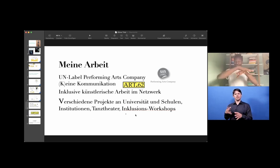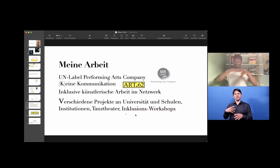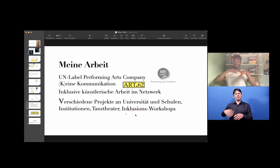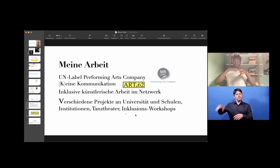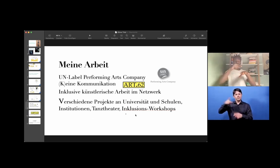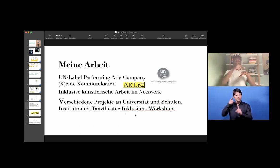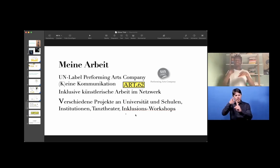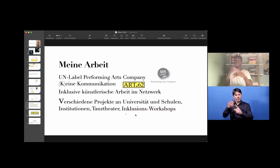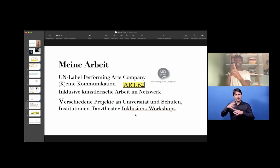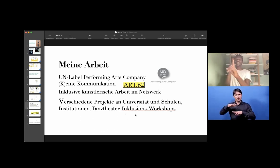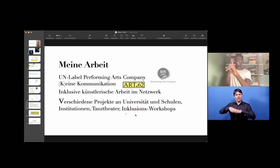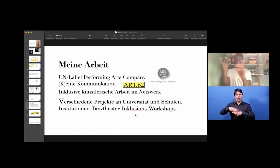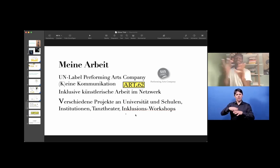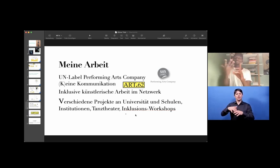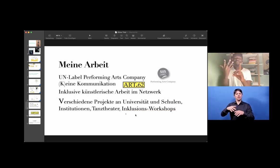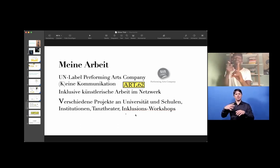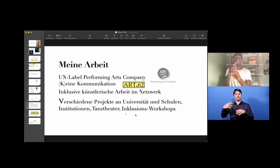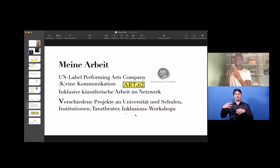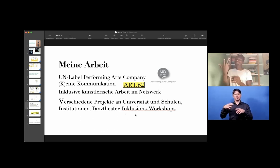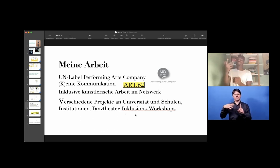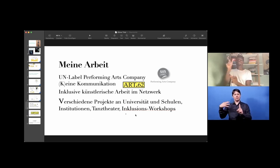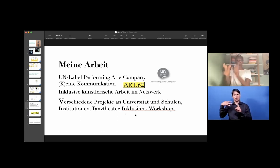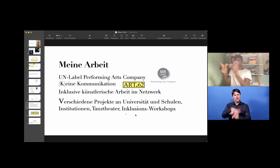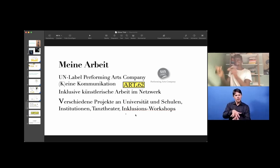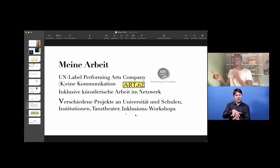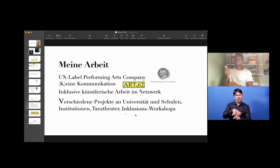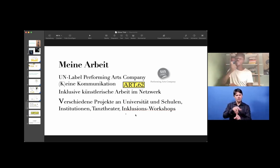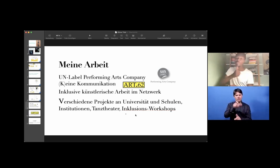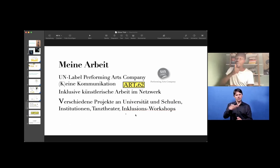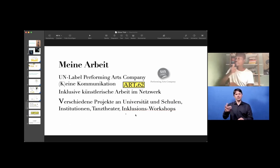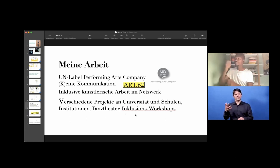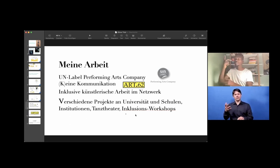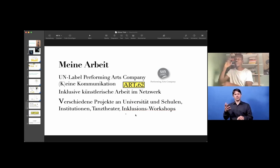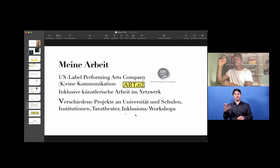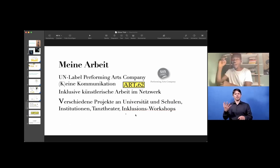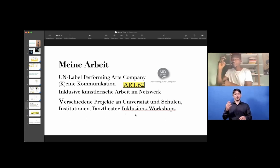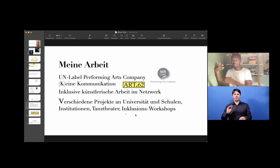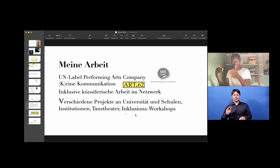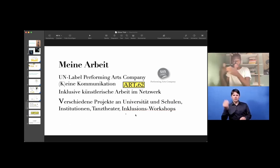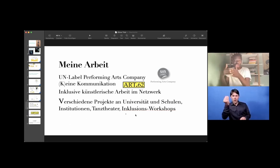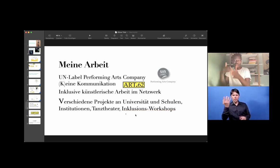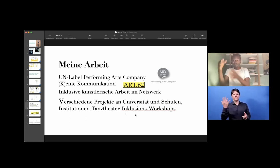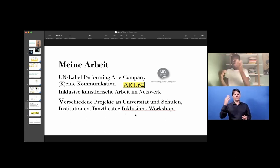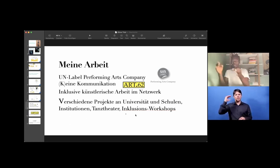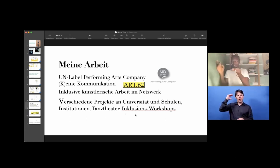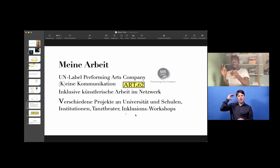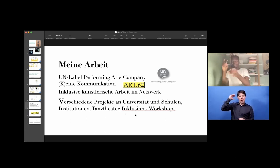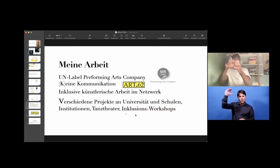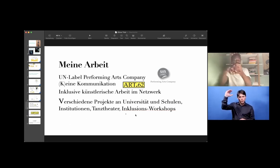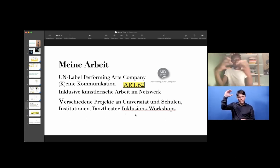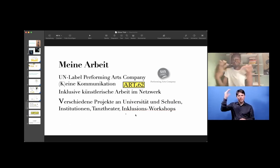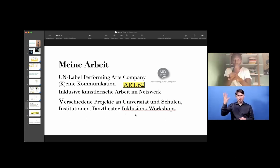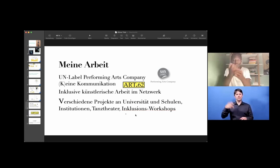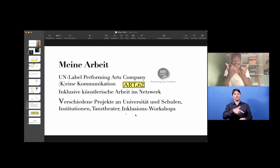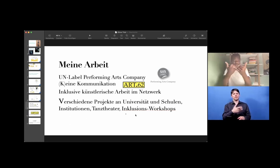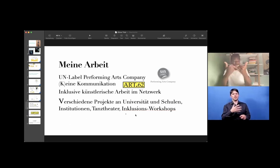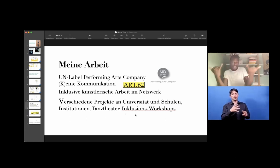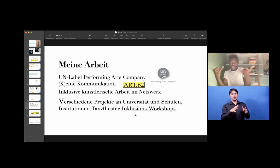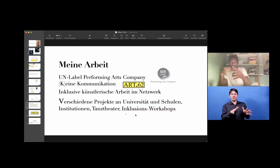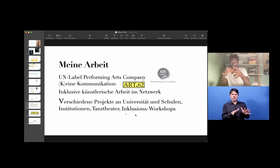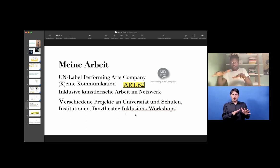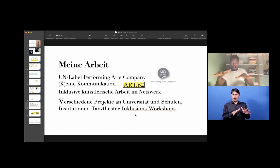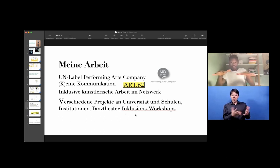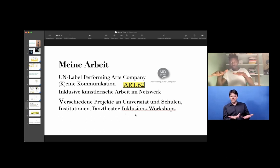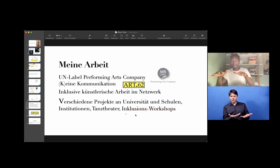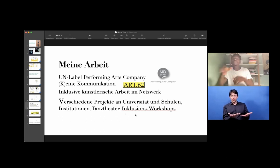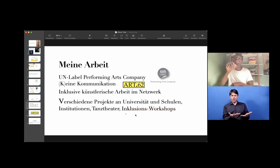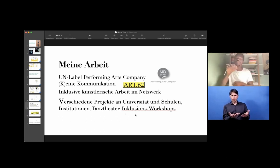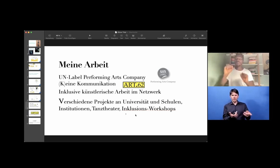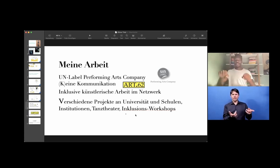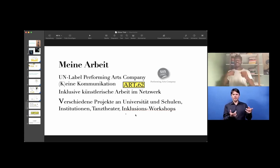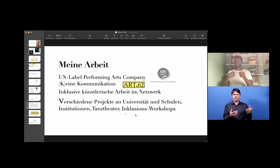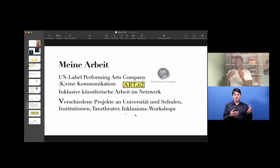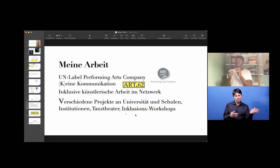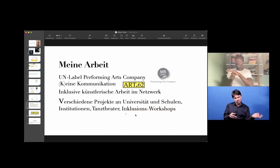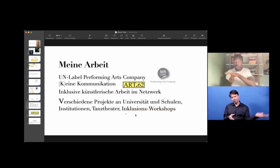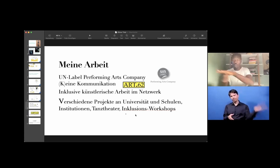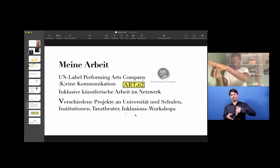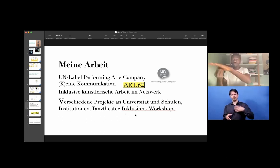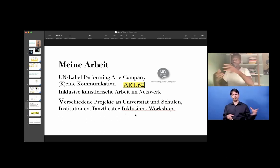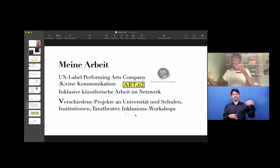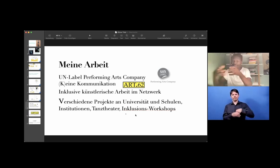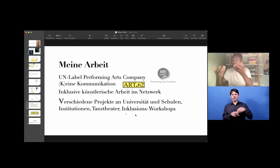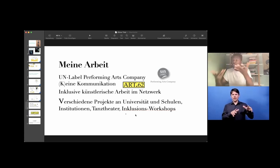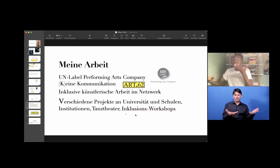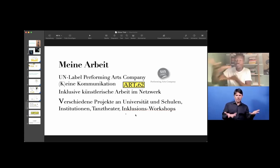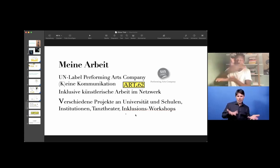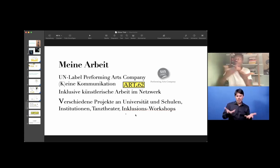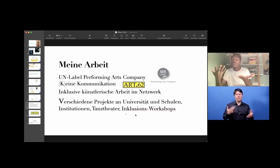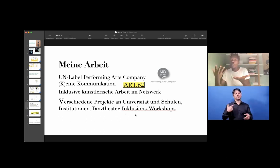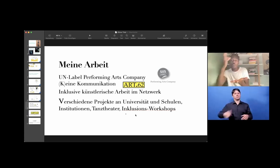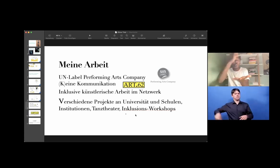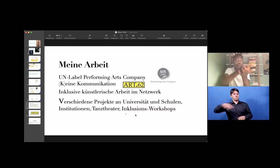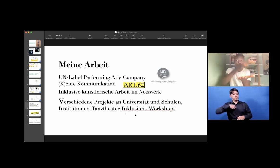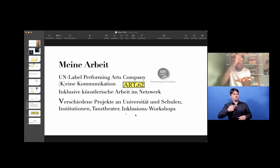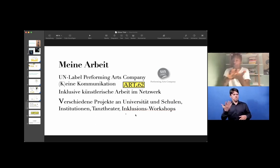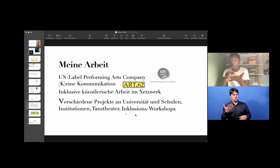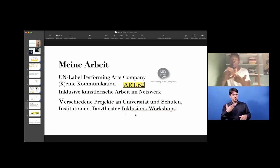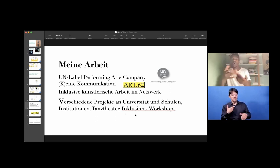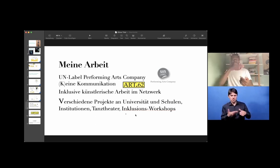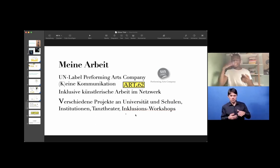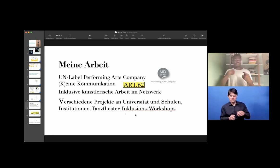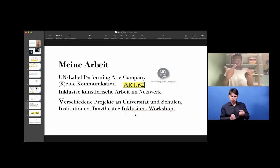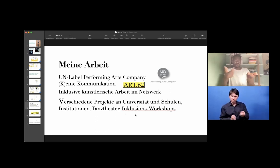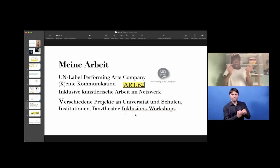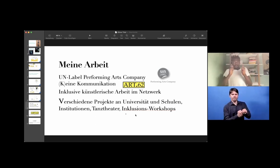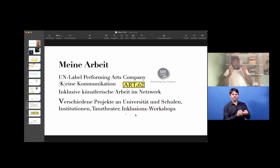an inclusive network of art performances. And this is also a very interesting network because we support each other.